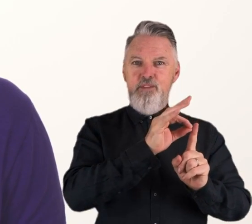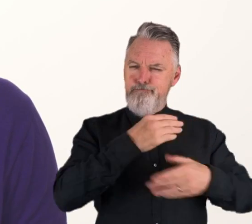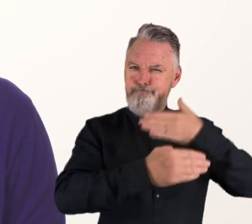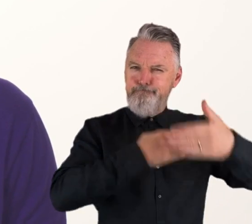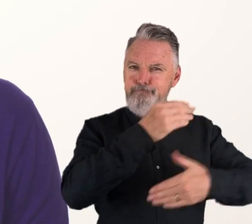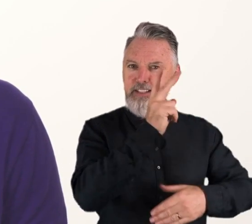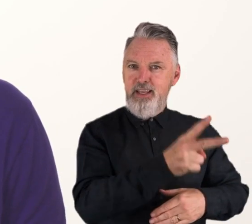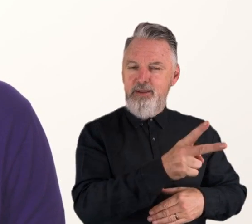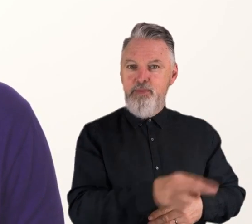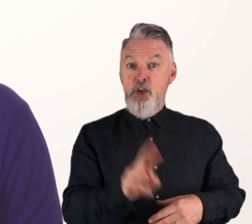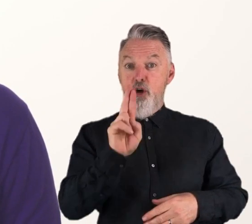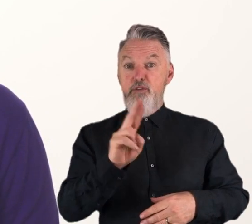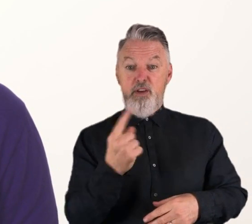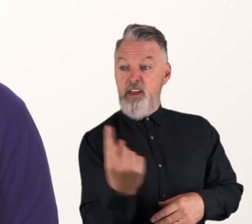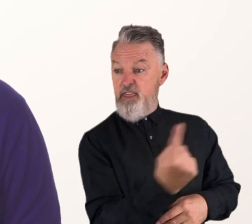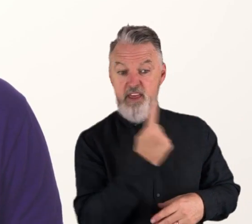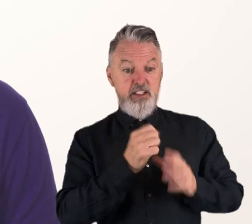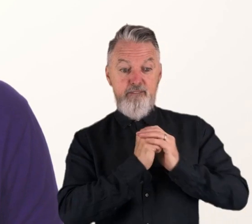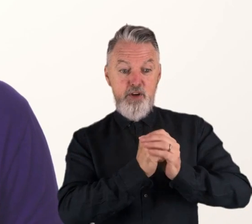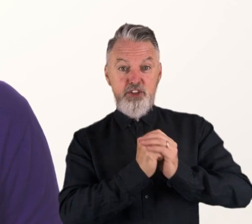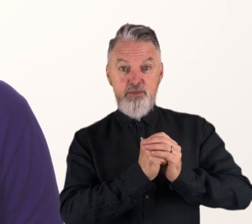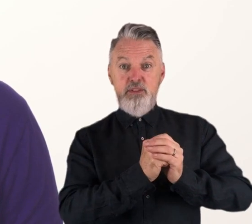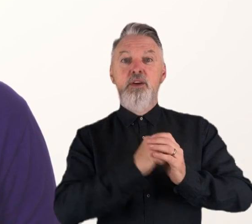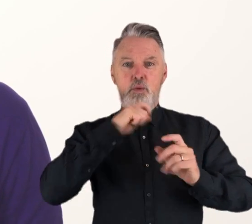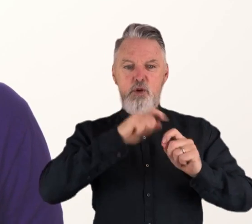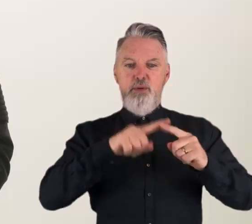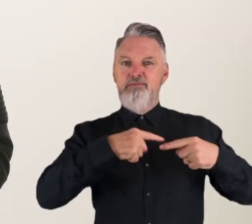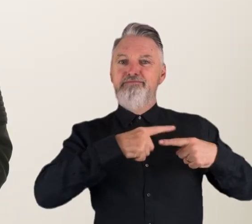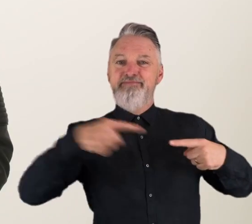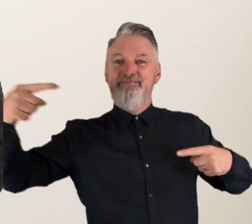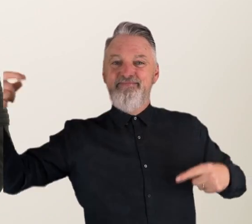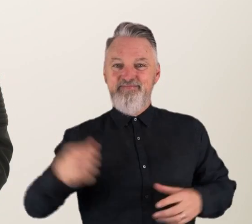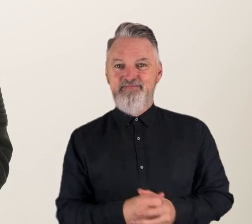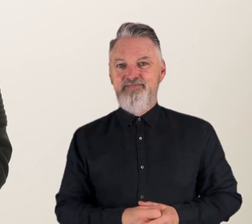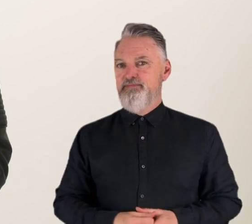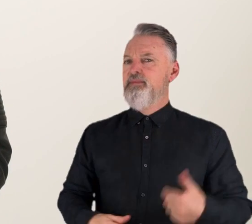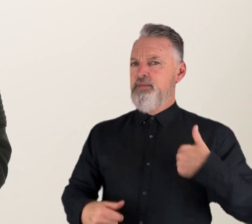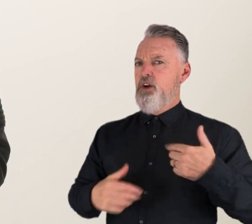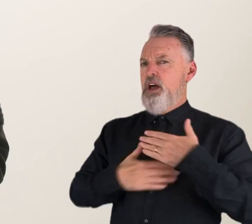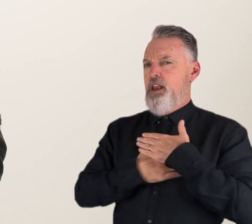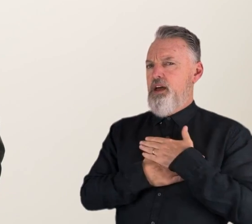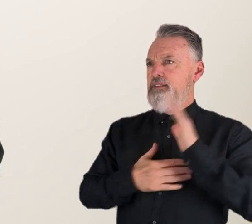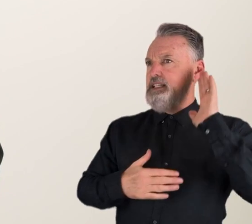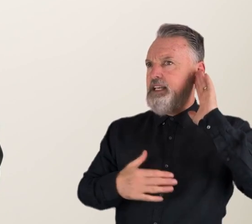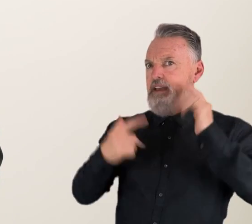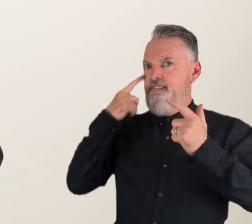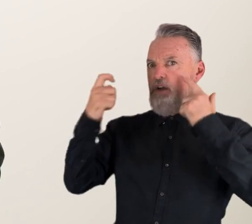Hopefully these are friendships we can count on for many years to come. I’ve loved hearing the founders look back on their own journey